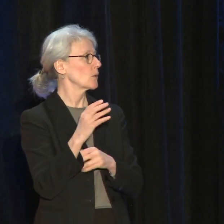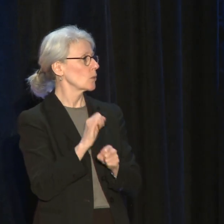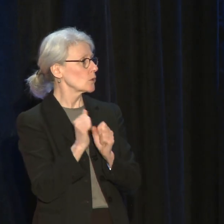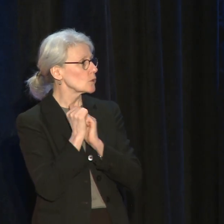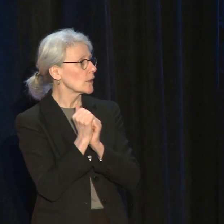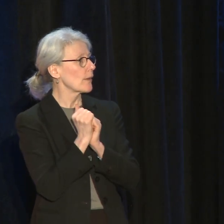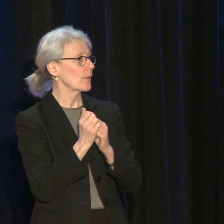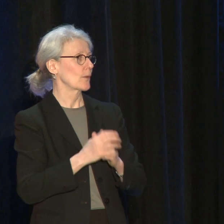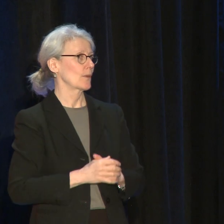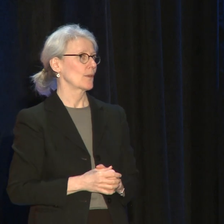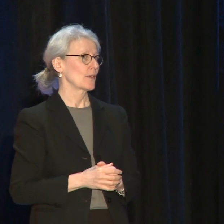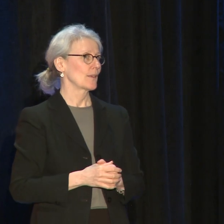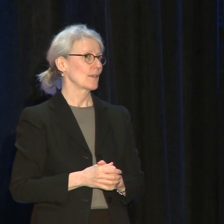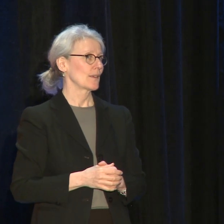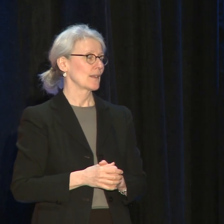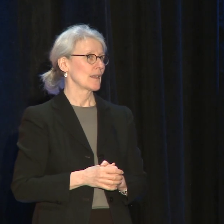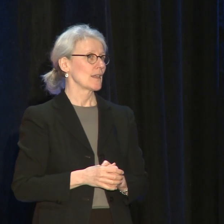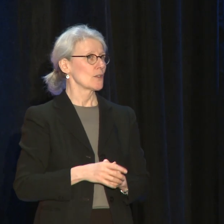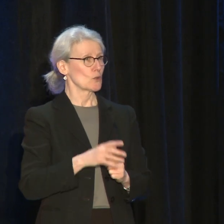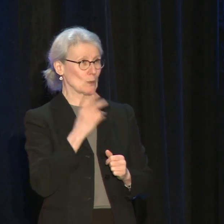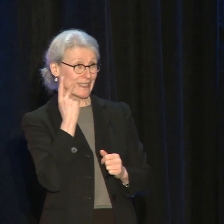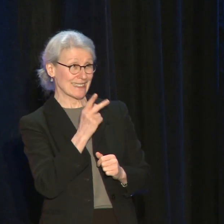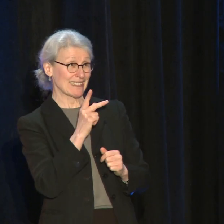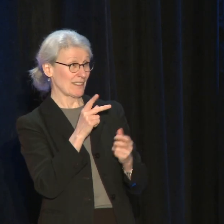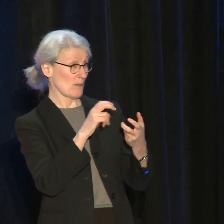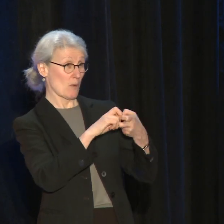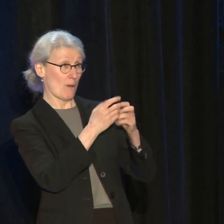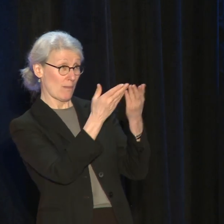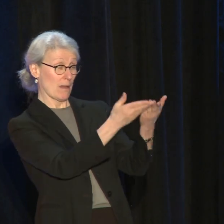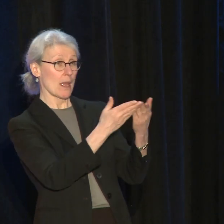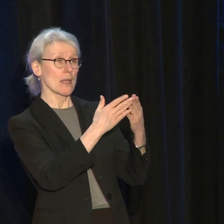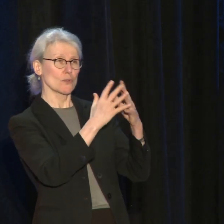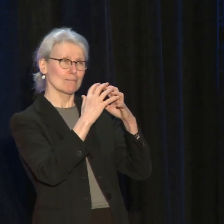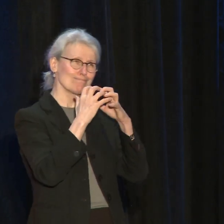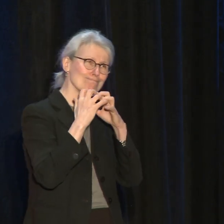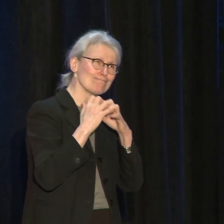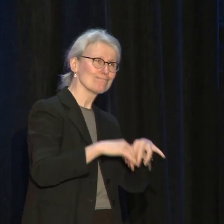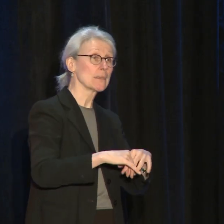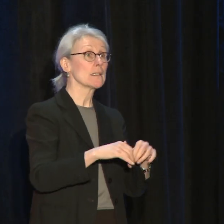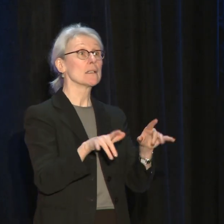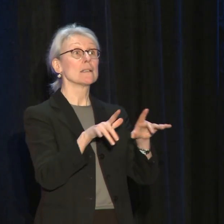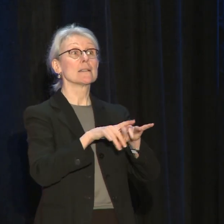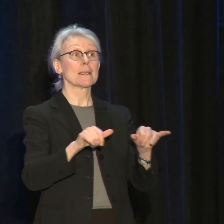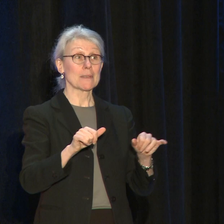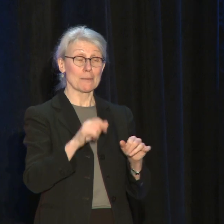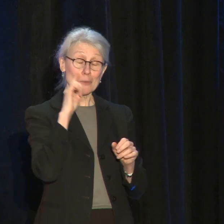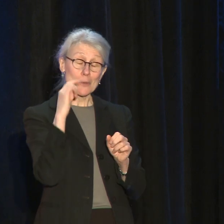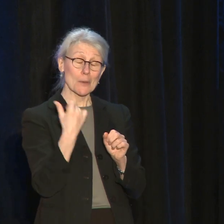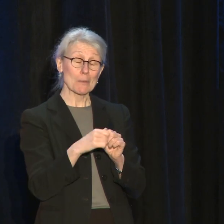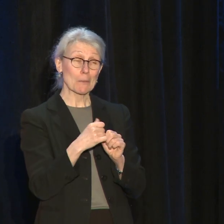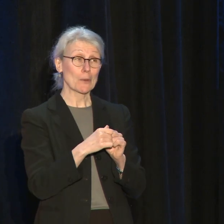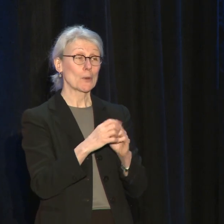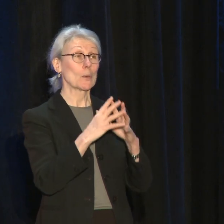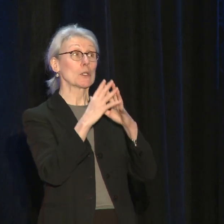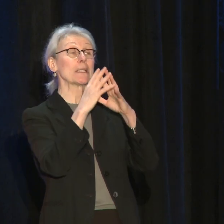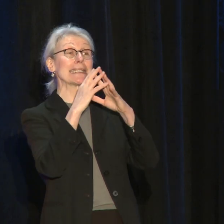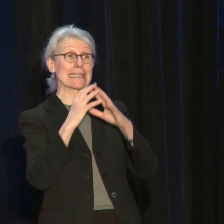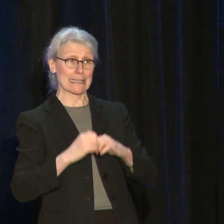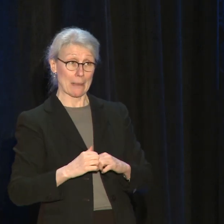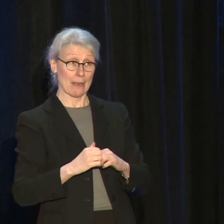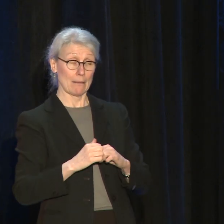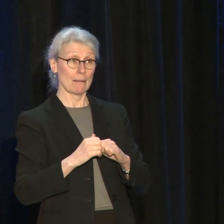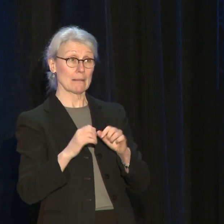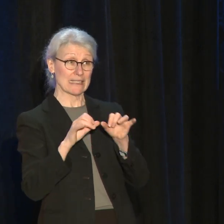to dismantle it, as we, and again at the very same time, that we build up